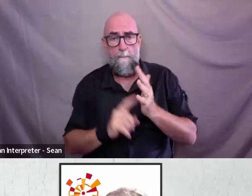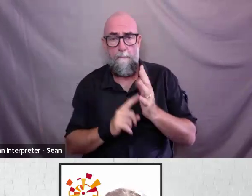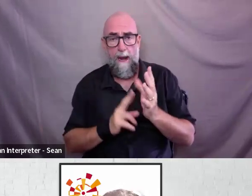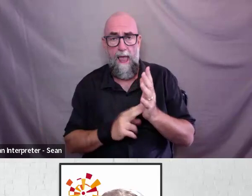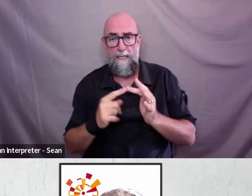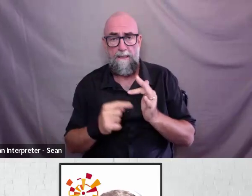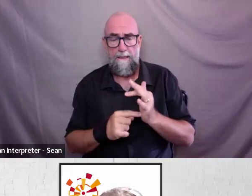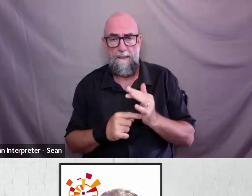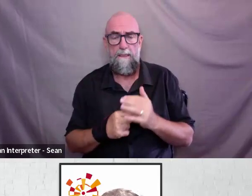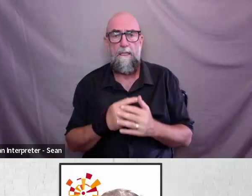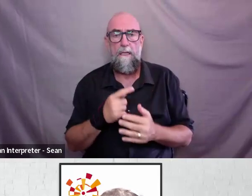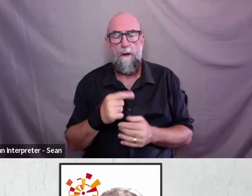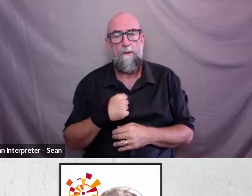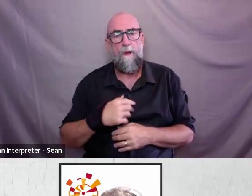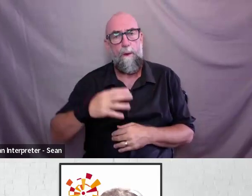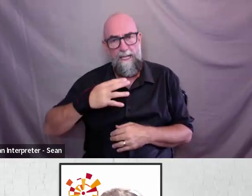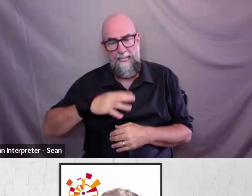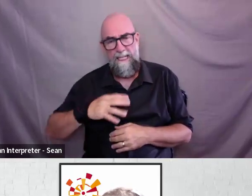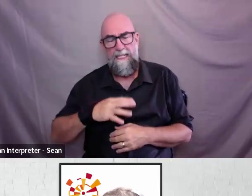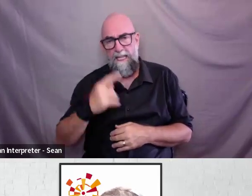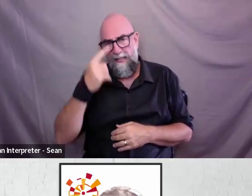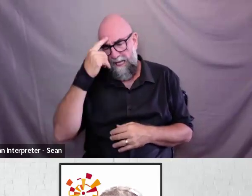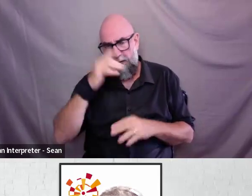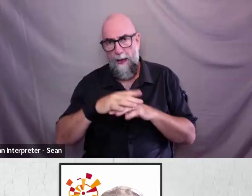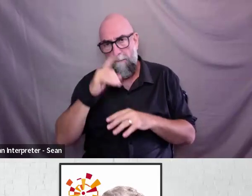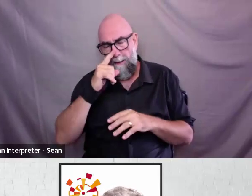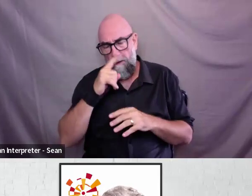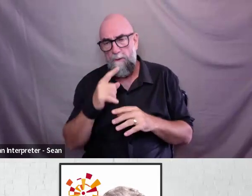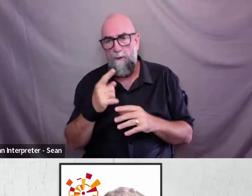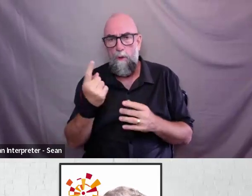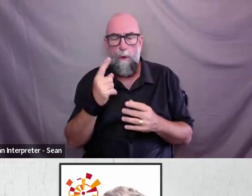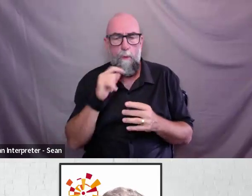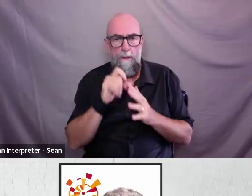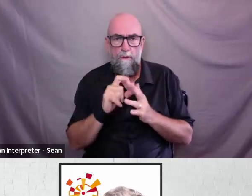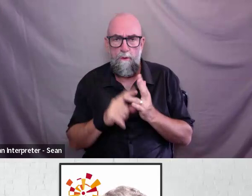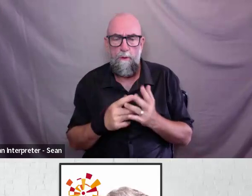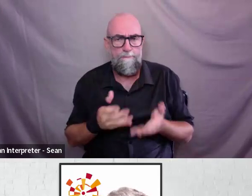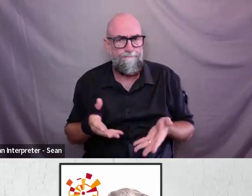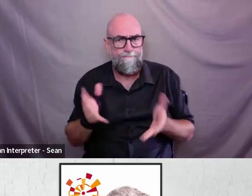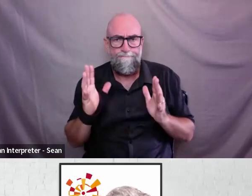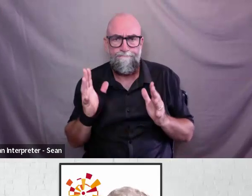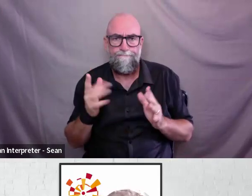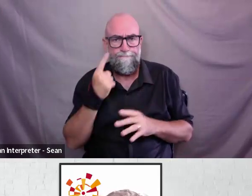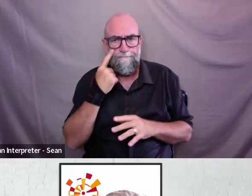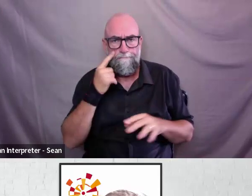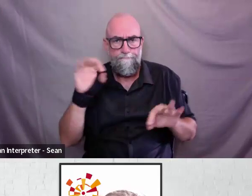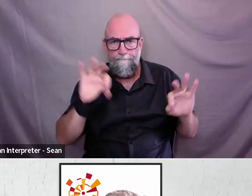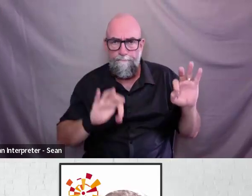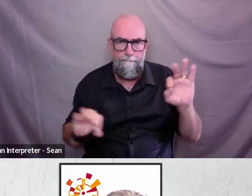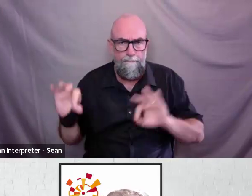with people with skills for that. Can we afford to ignore the climate crisis? No